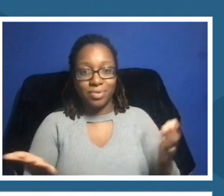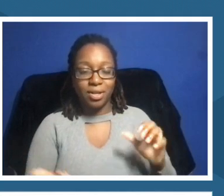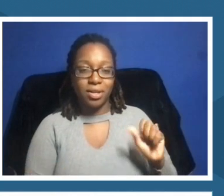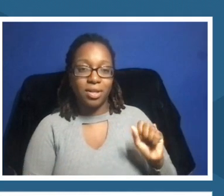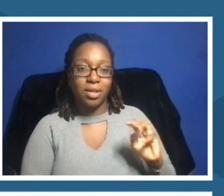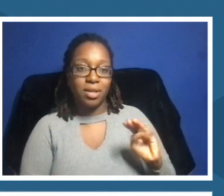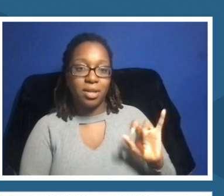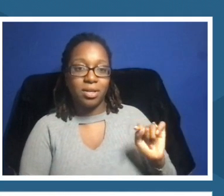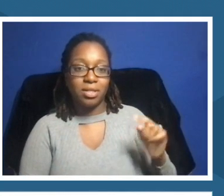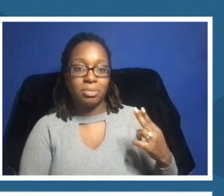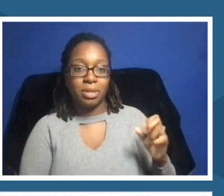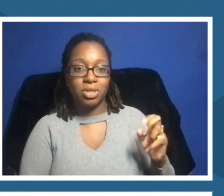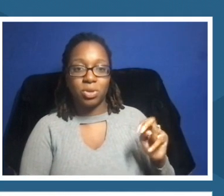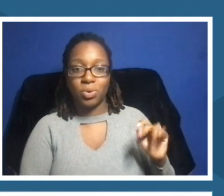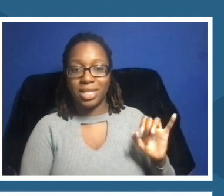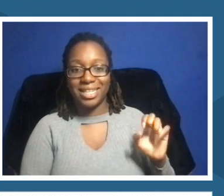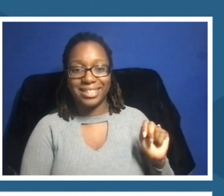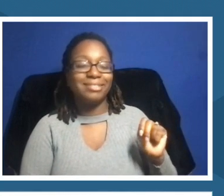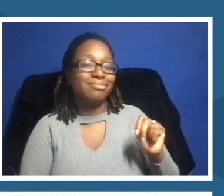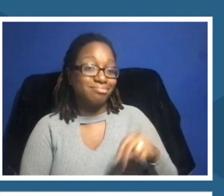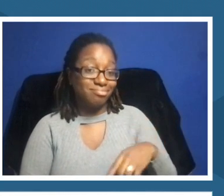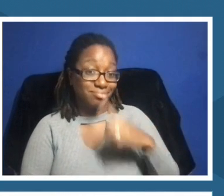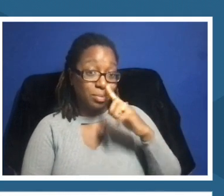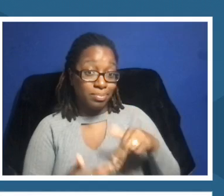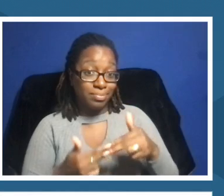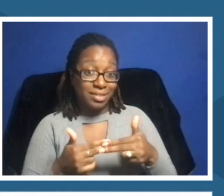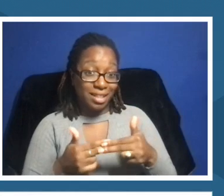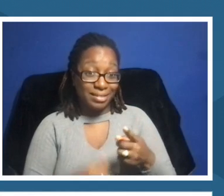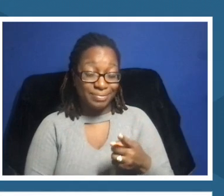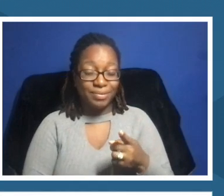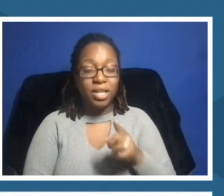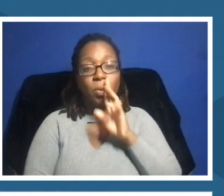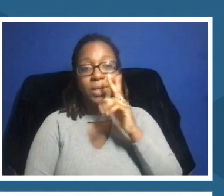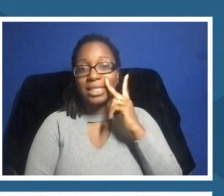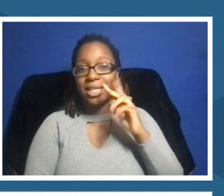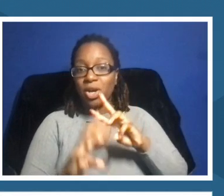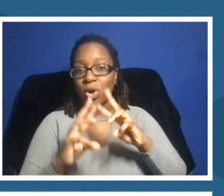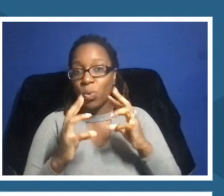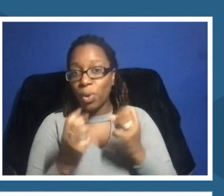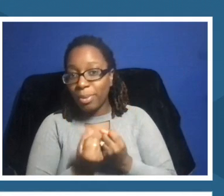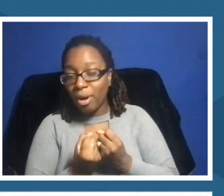the next slide please you can find all of our webinars and